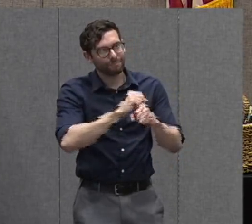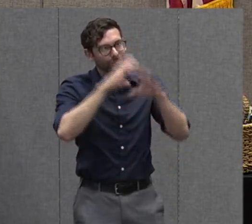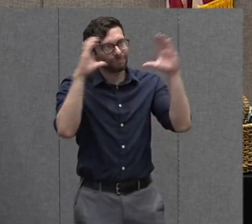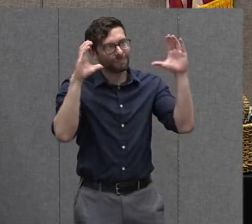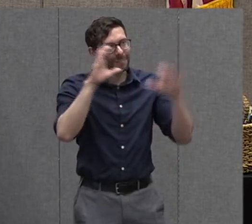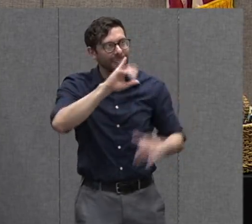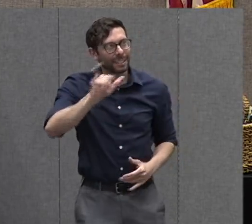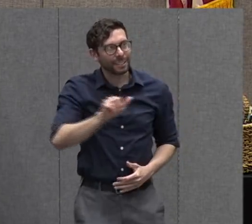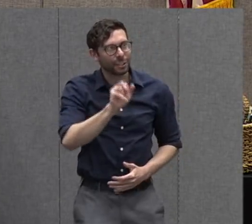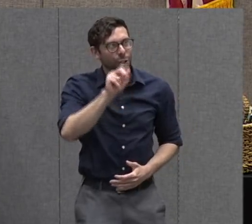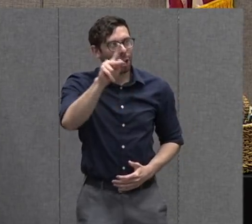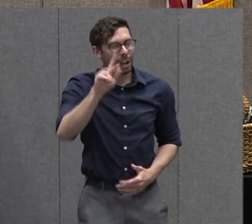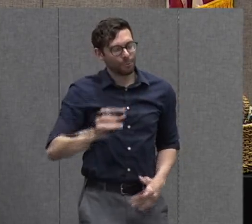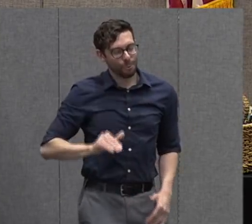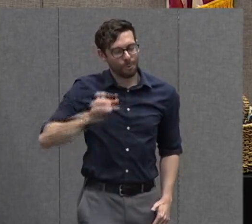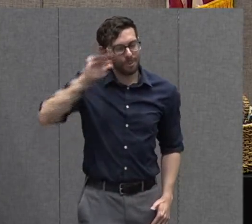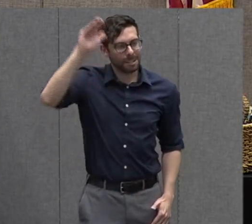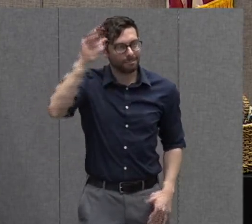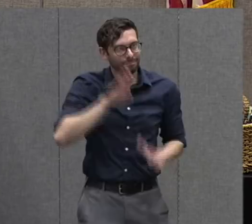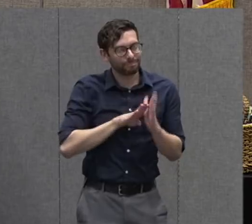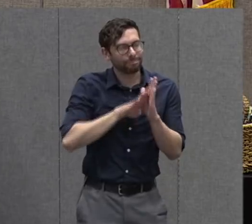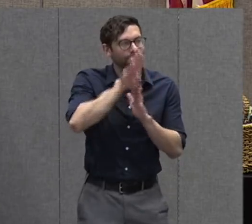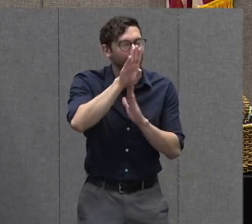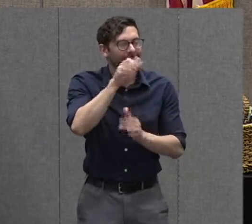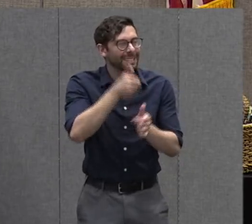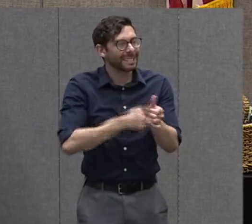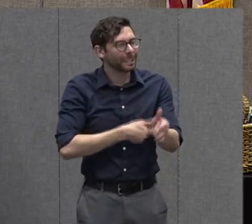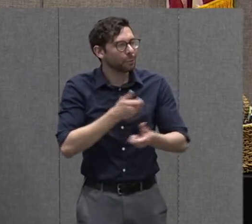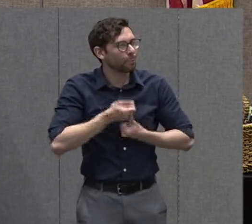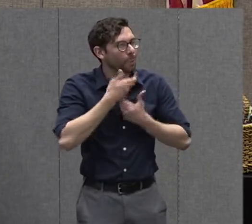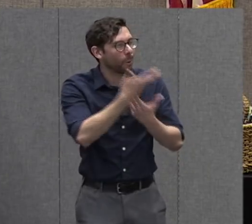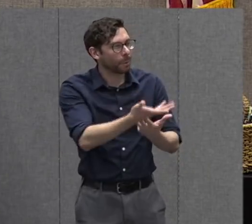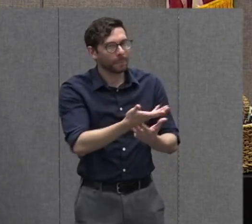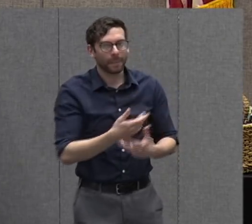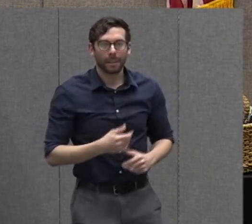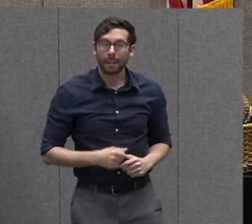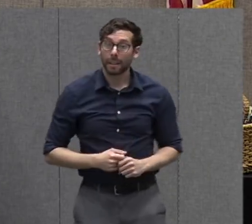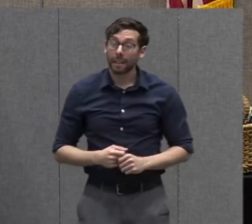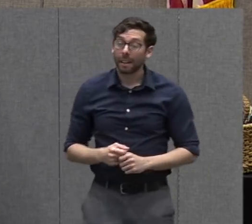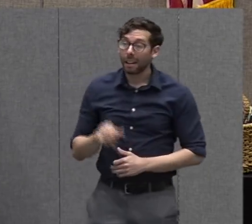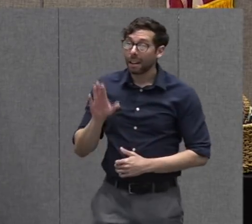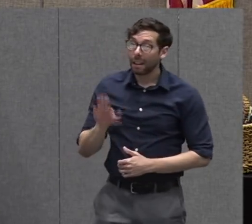[Miss Martindale] I'm also getting to give you a little clue, that, that excerpt right there.